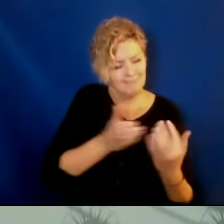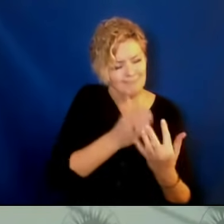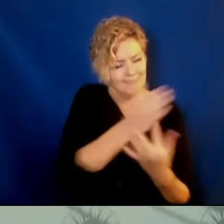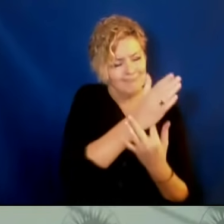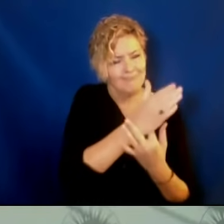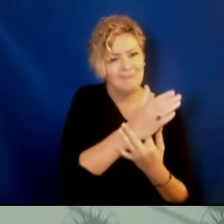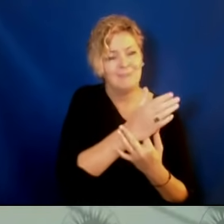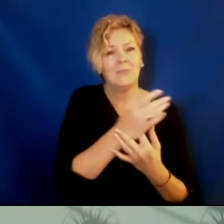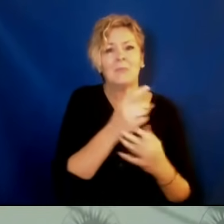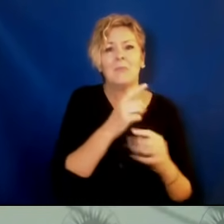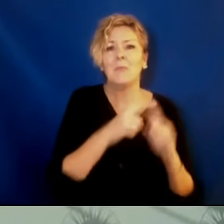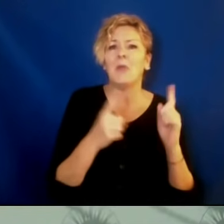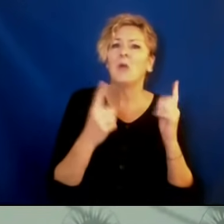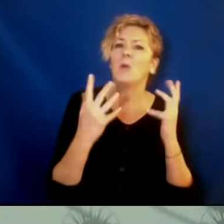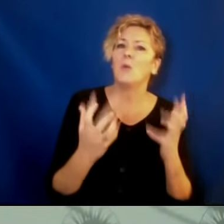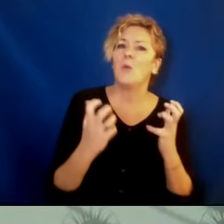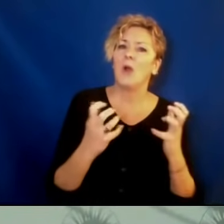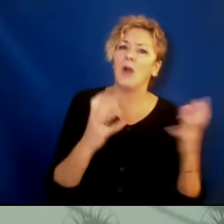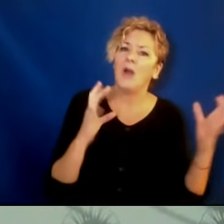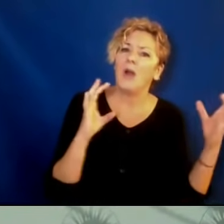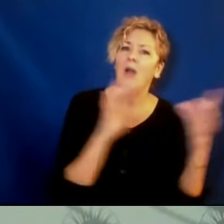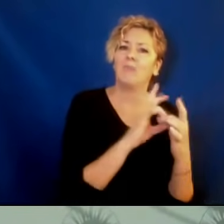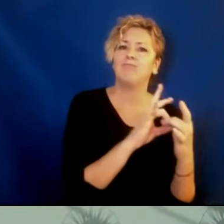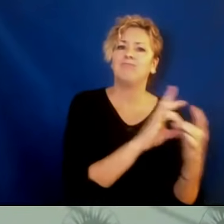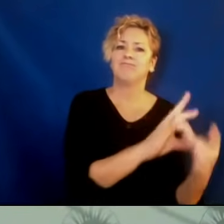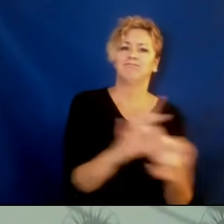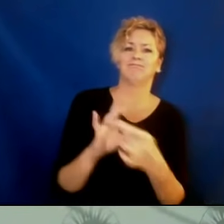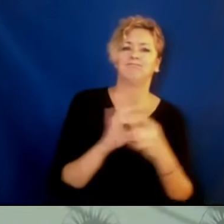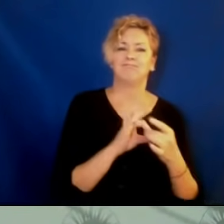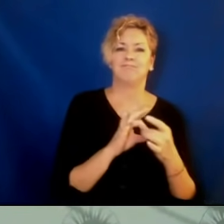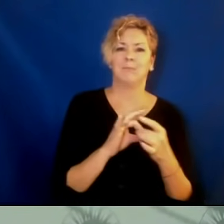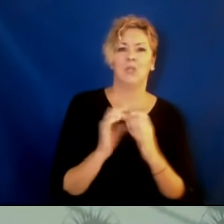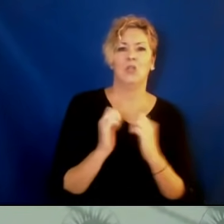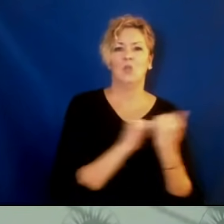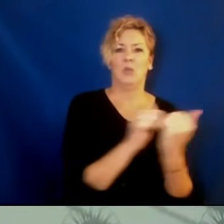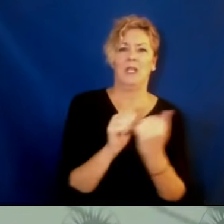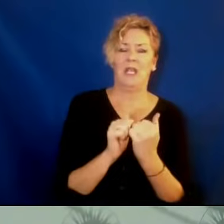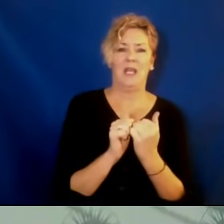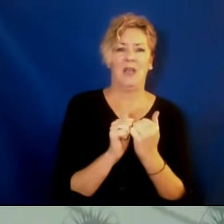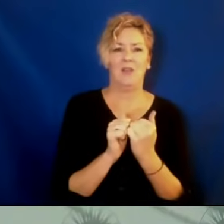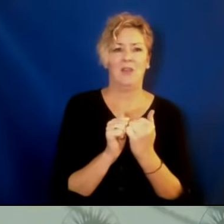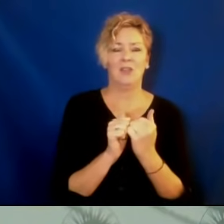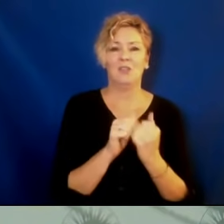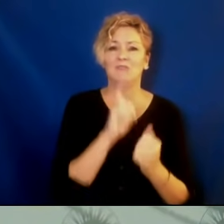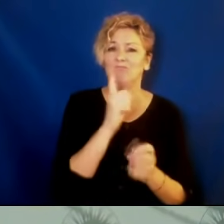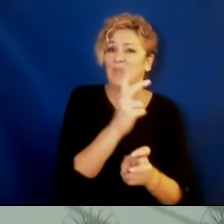There are of course extraordinary opportunities to do that the network is so needed now.